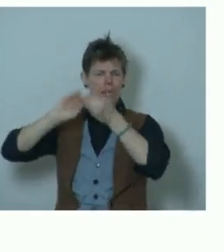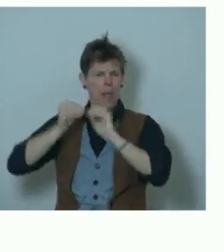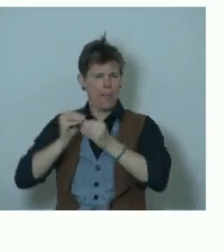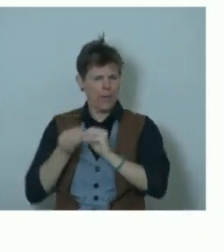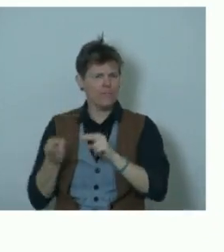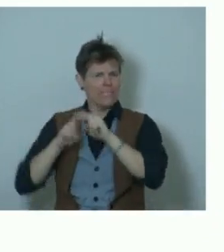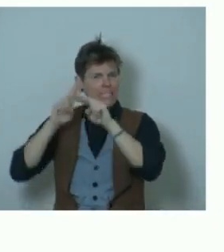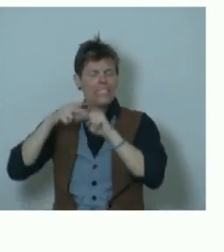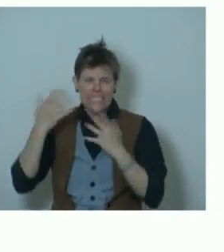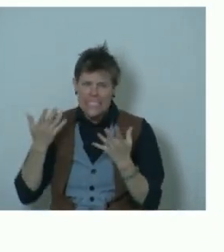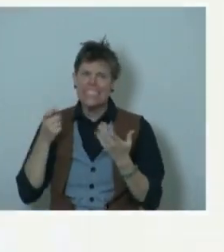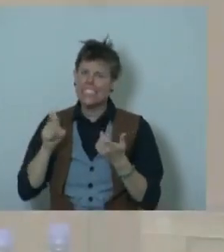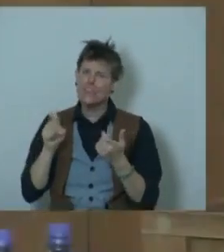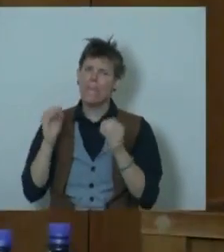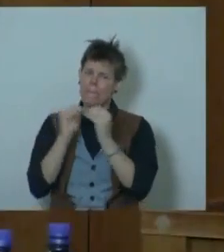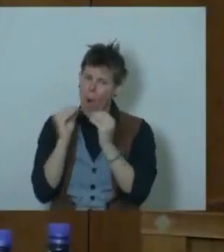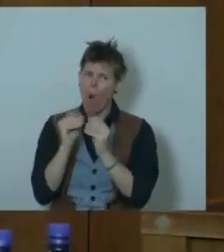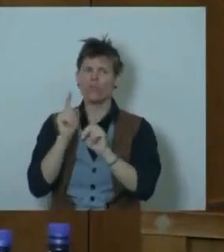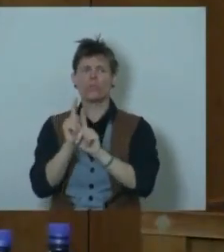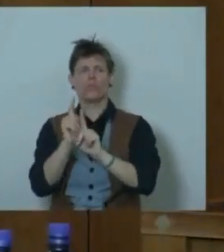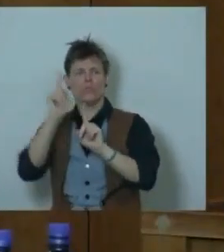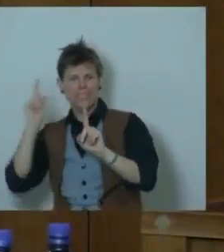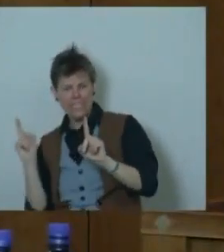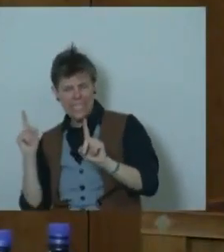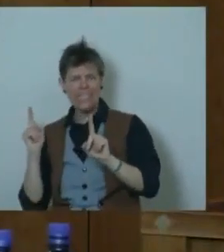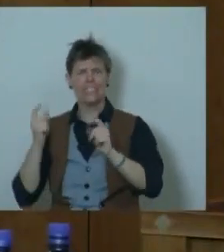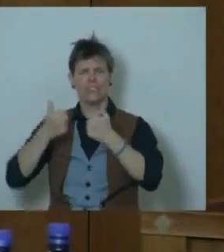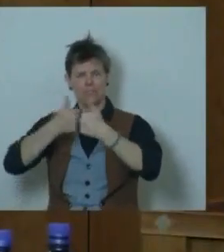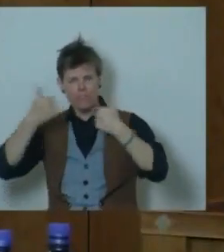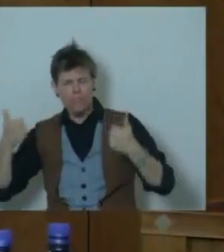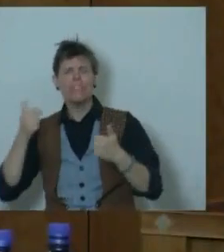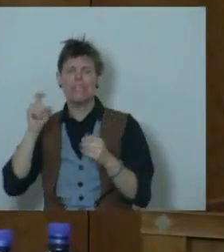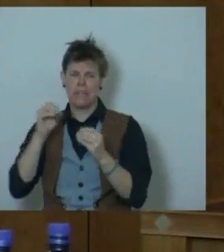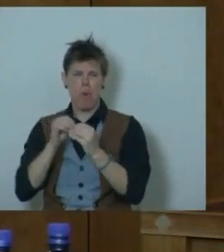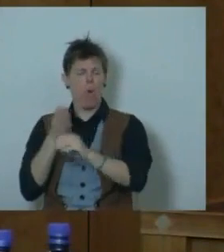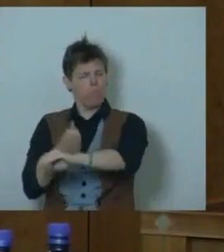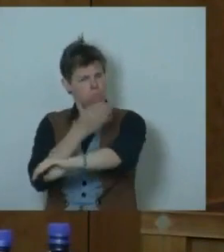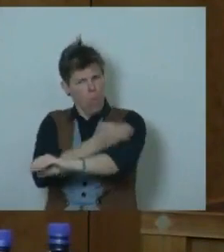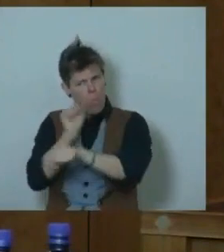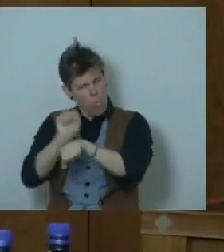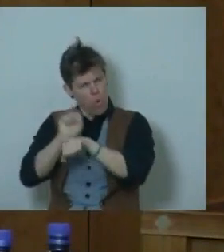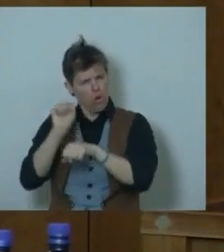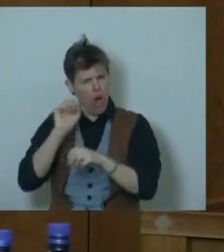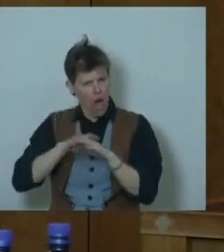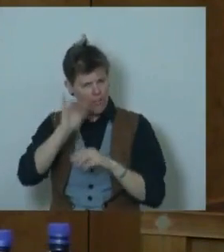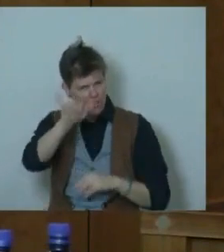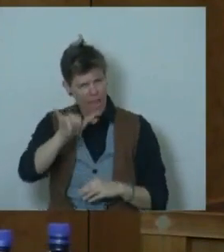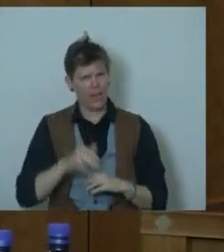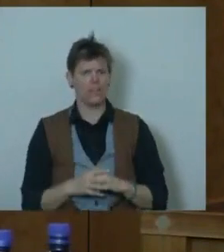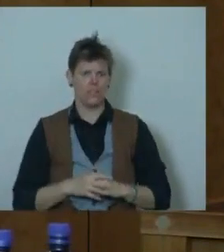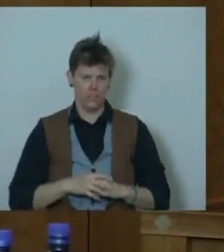THAT DOES NOT MEAN SAN JUAN COUNTY IS DOOMED FOREVER THE INCREASING NUMBER OF CASES UNABATED.